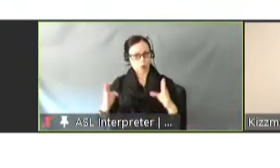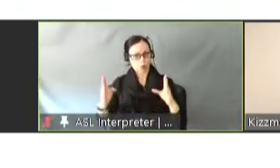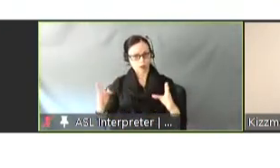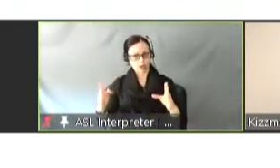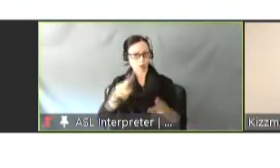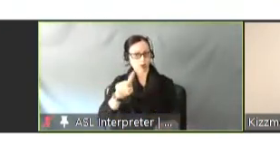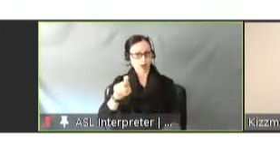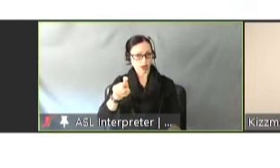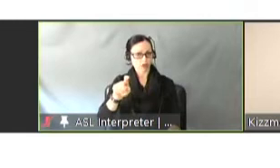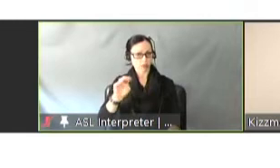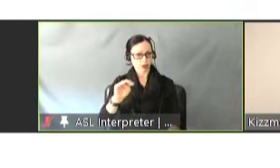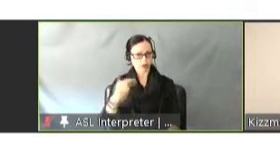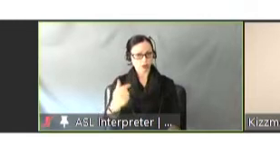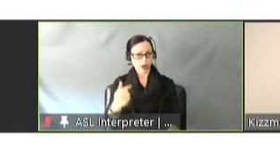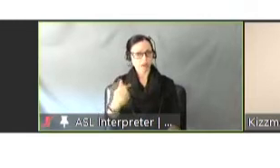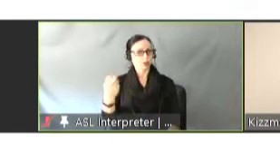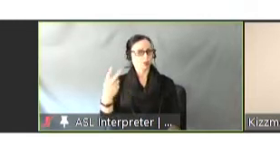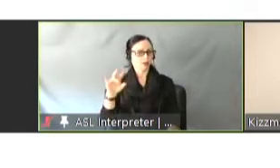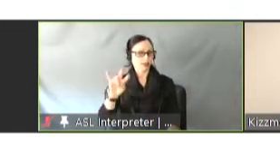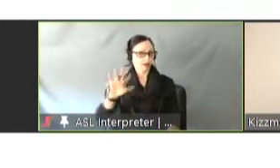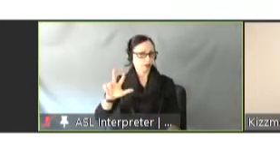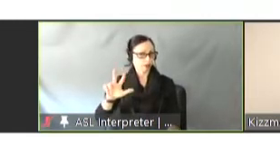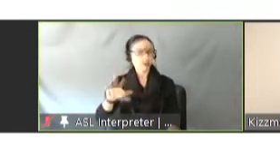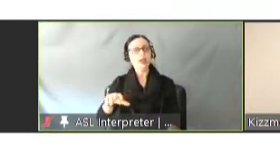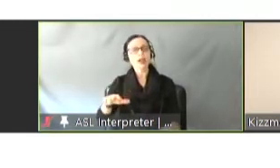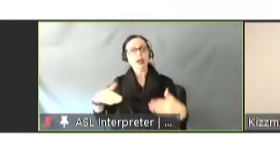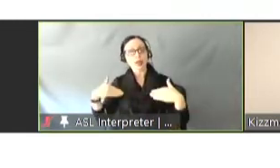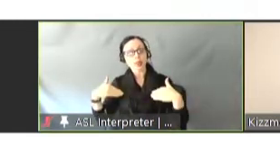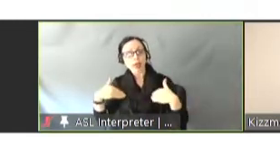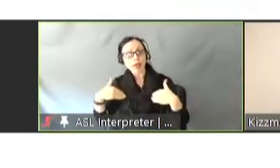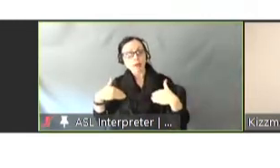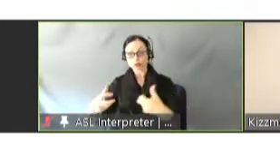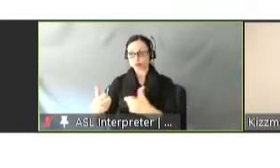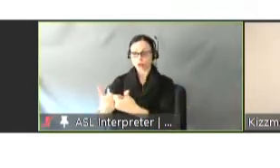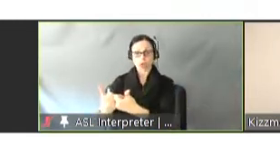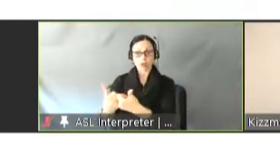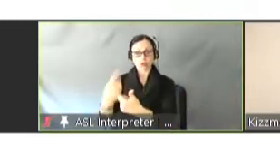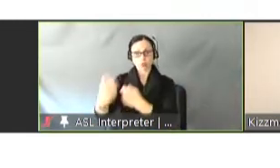of mRNA-1273. And the animals were challenged about a year later without boosting at all.